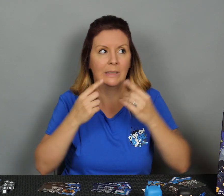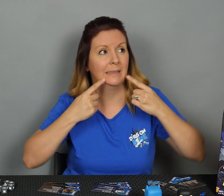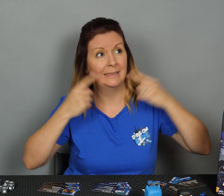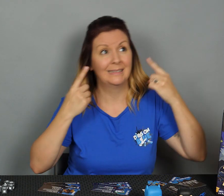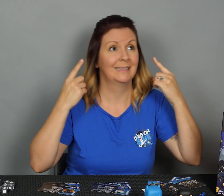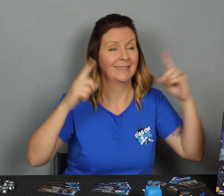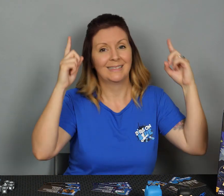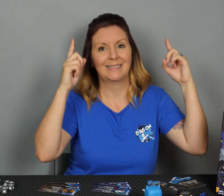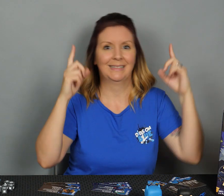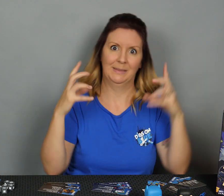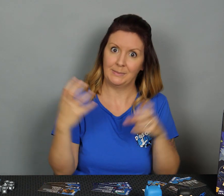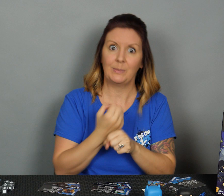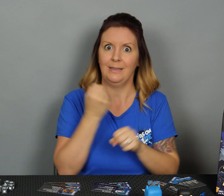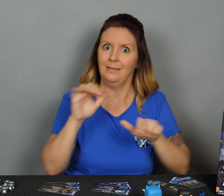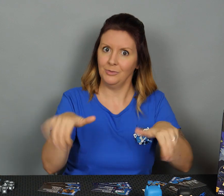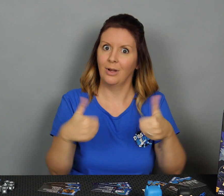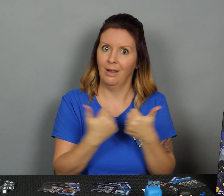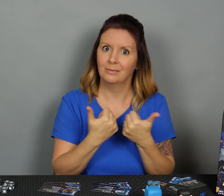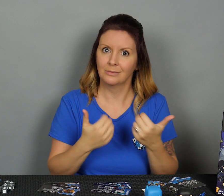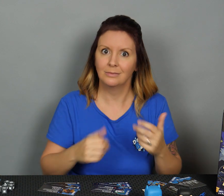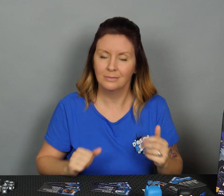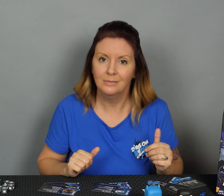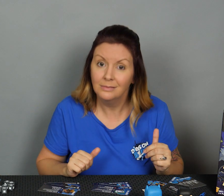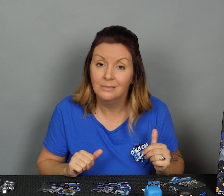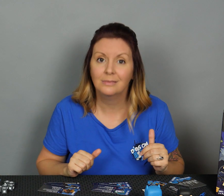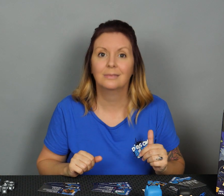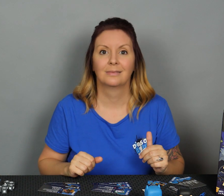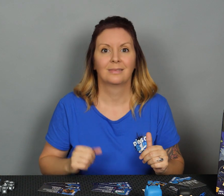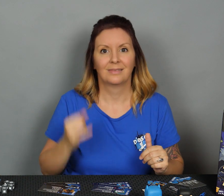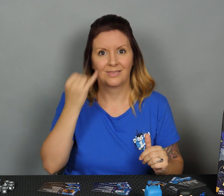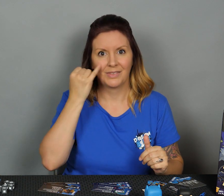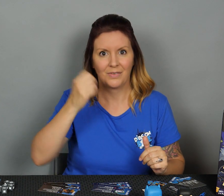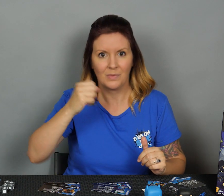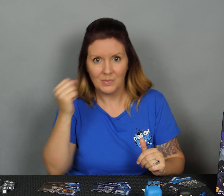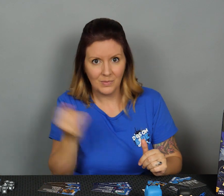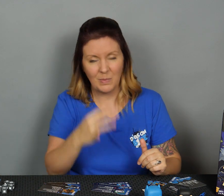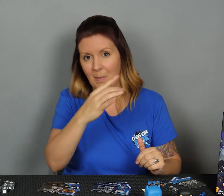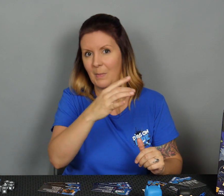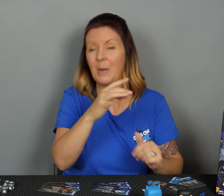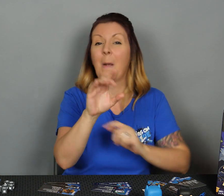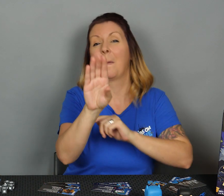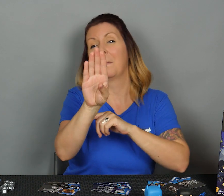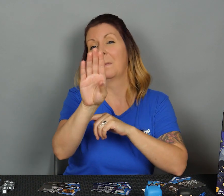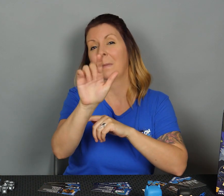You want more successes to win the challenge.